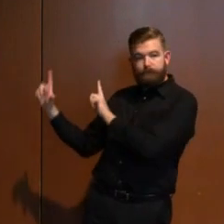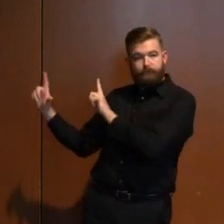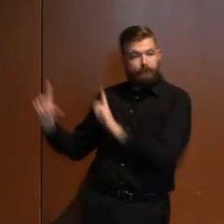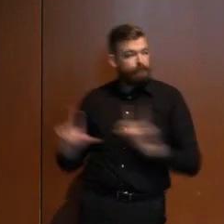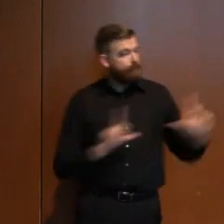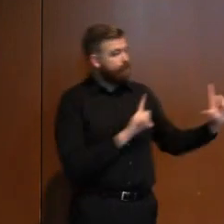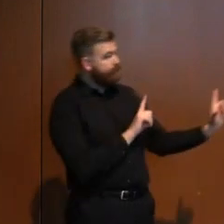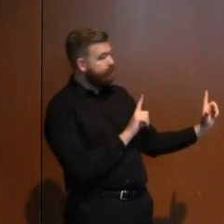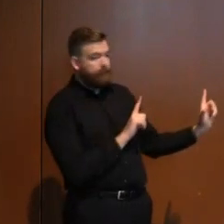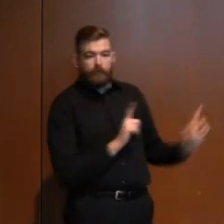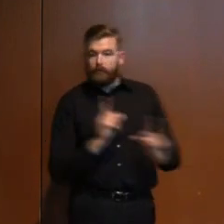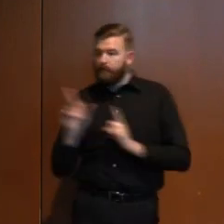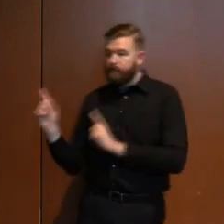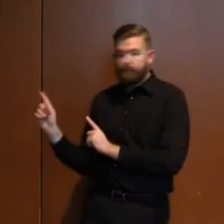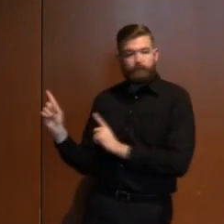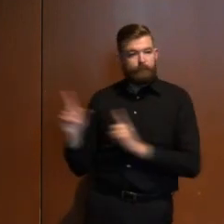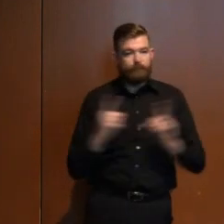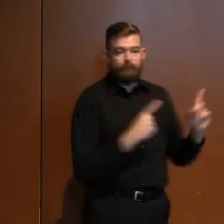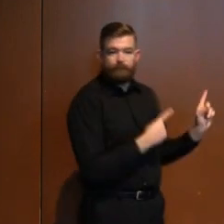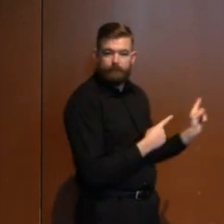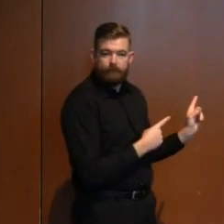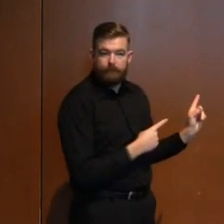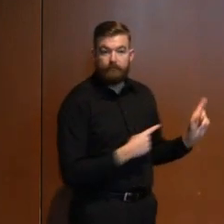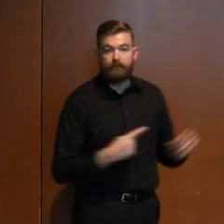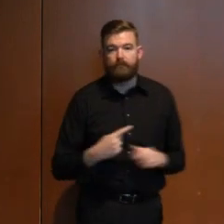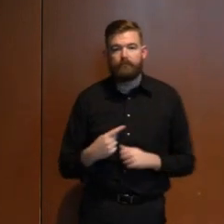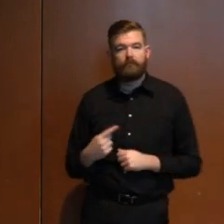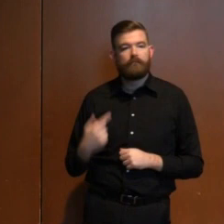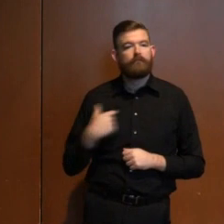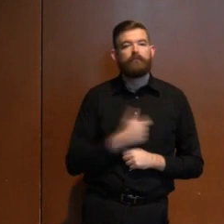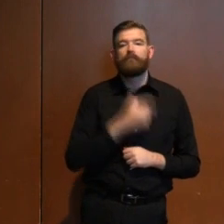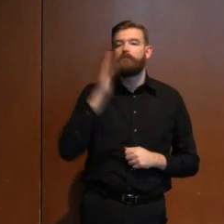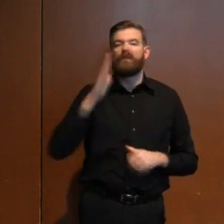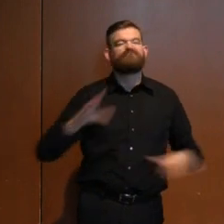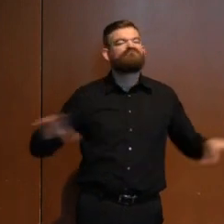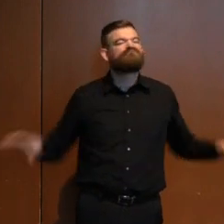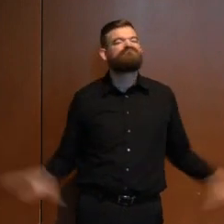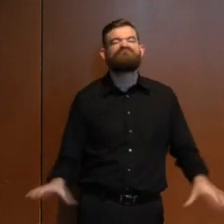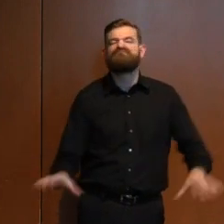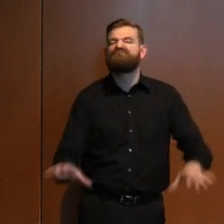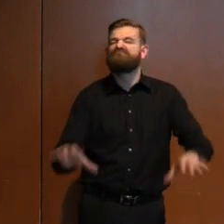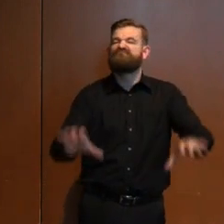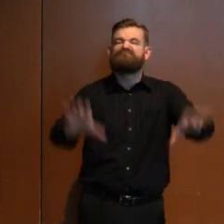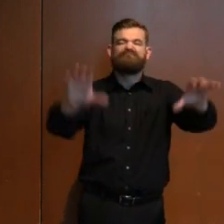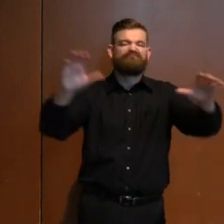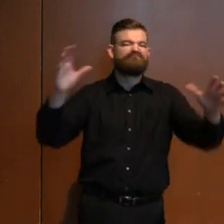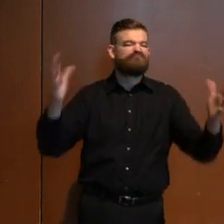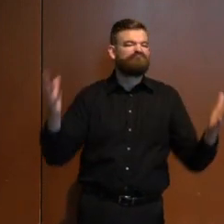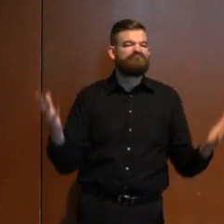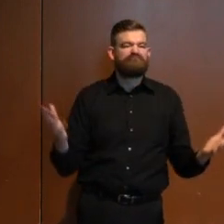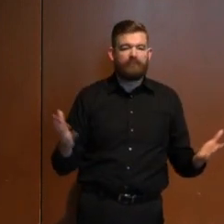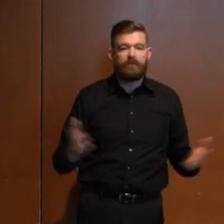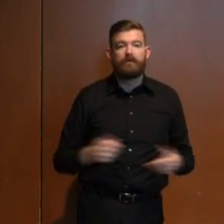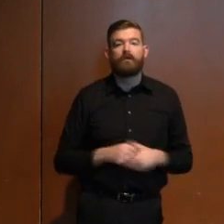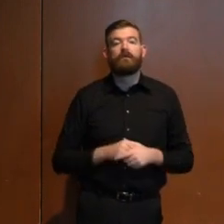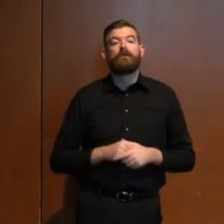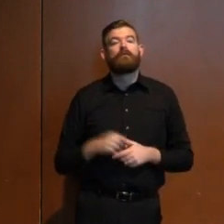BEHIND ME. WE HAD THE SAME CHART JODY THAT WE'VE HAD. AGAIN WE WANT TO SAY WE'RE GOING TO DO EVERYTHING WE CAN. WE WILL LEAVE NO STONE